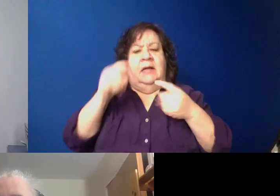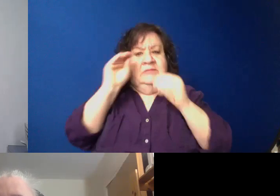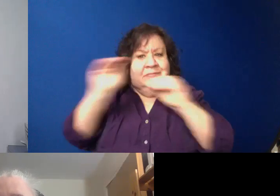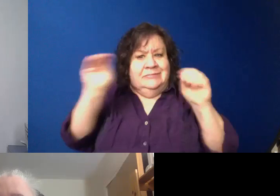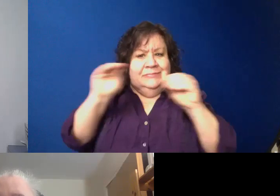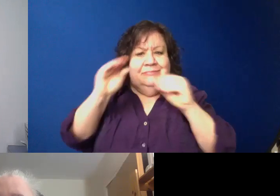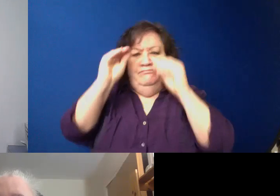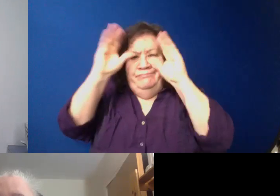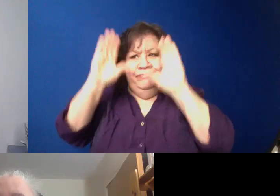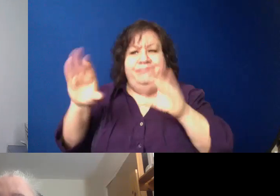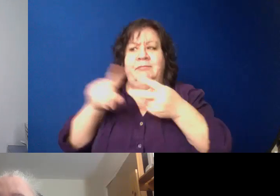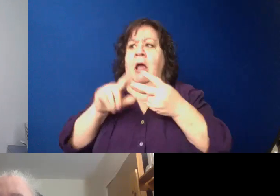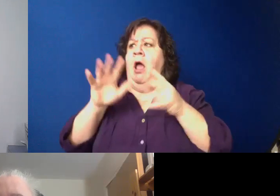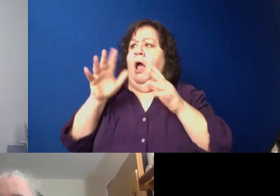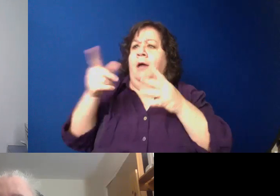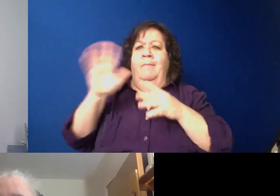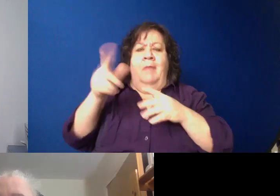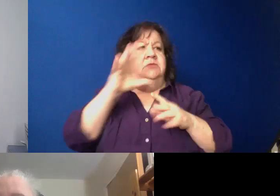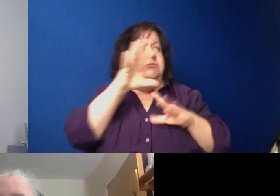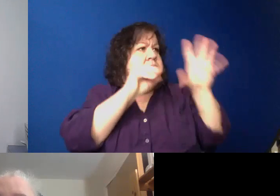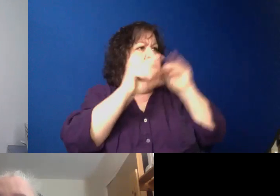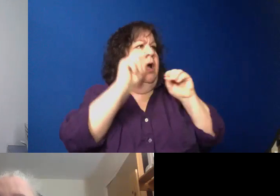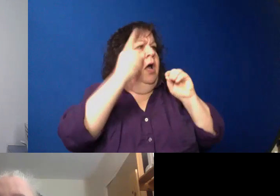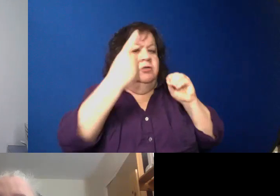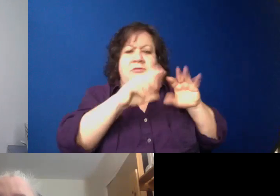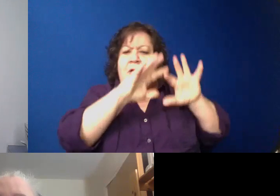at a national level there's a lot of different terminologies and words that we're all